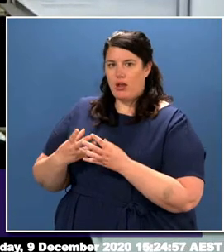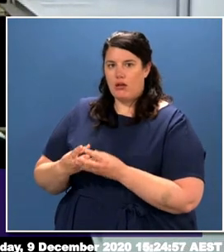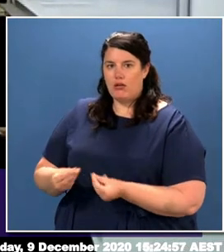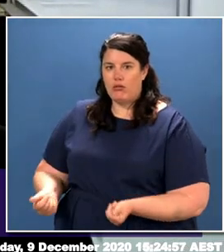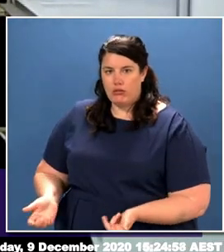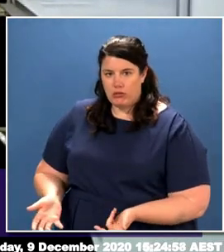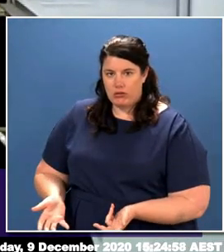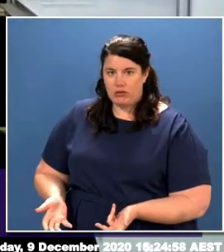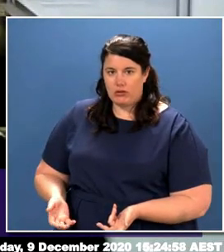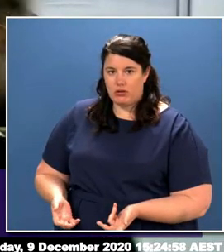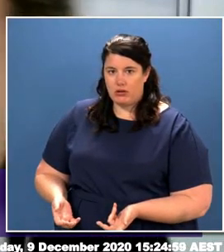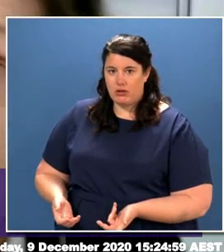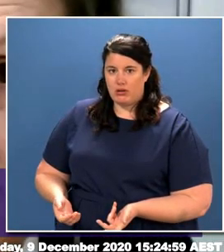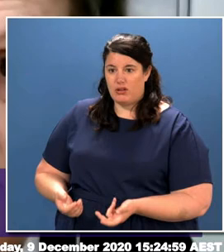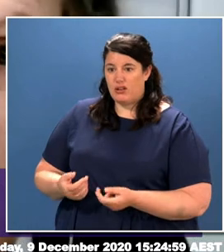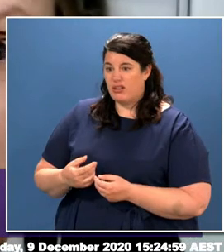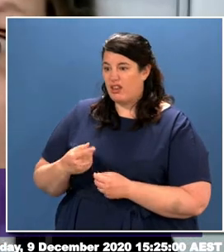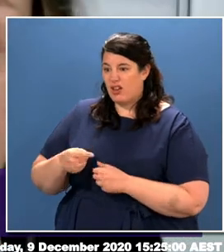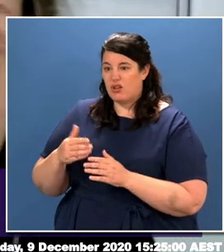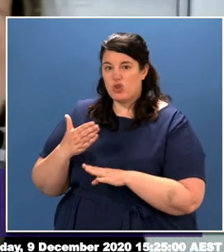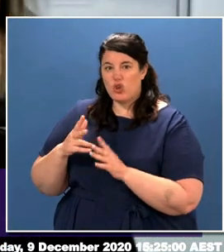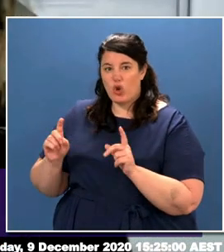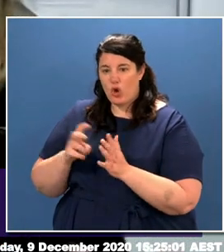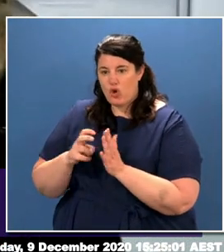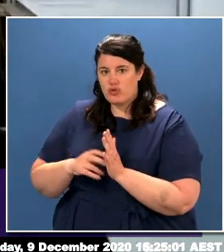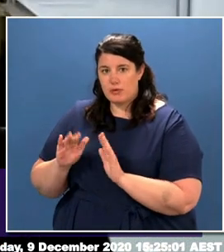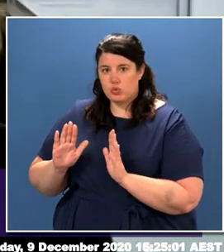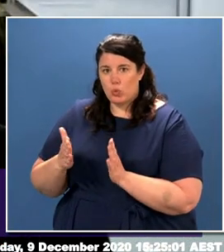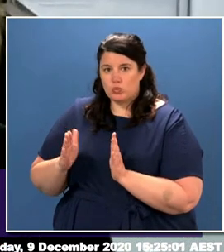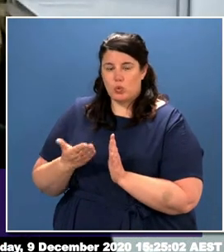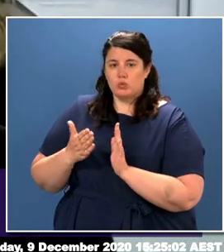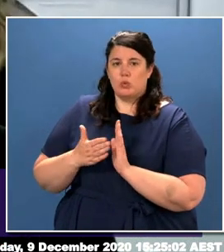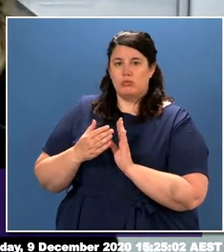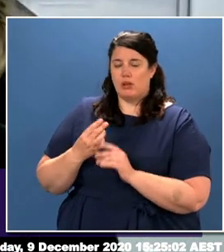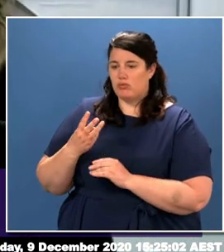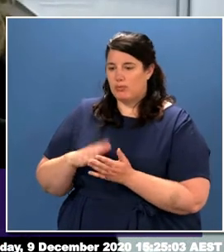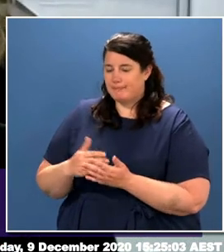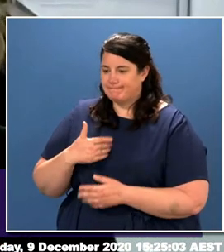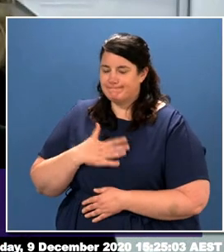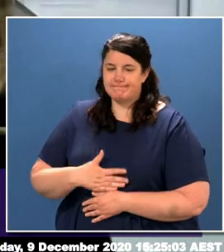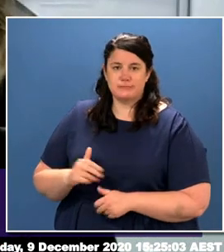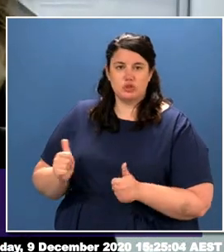And so that four month contract might end up a two month contract. So this is the reality of what's happening on top of the pressure